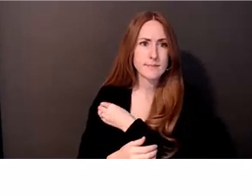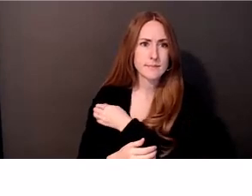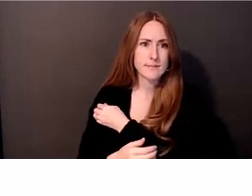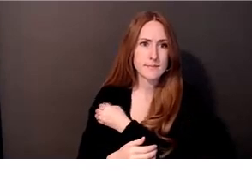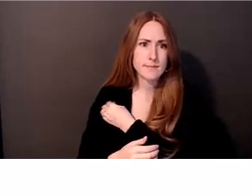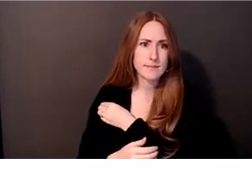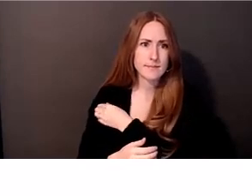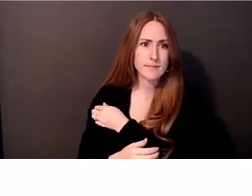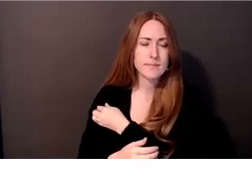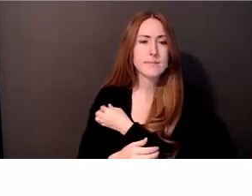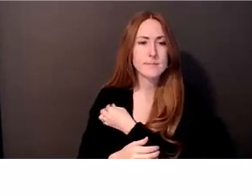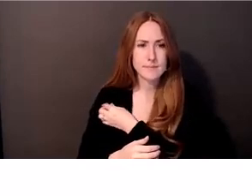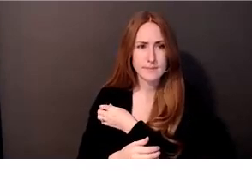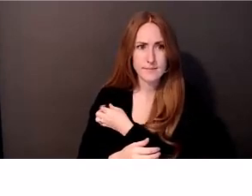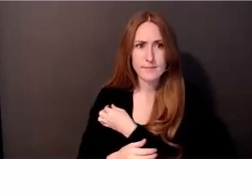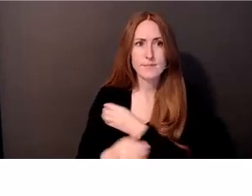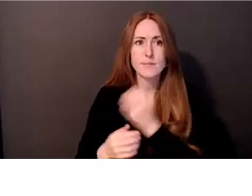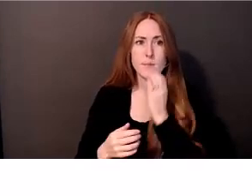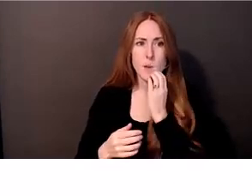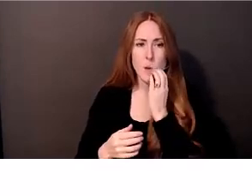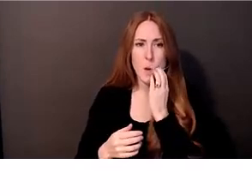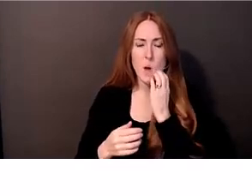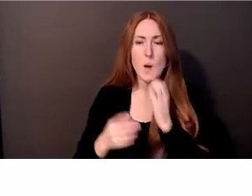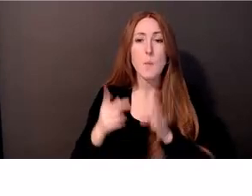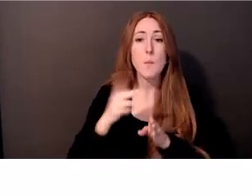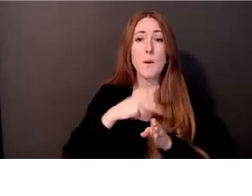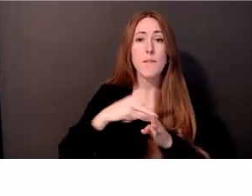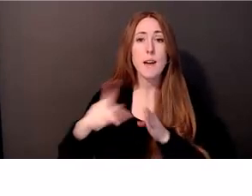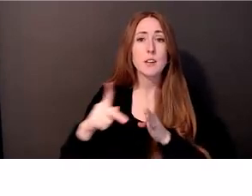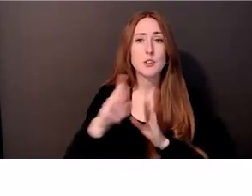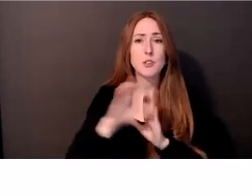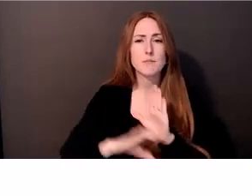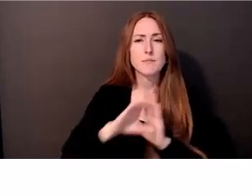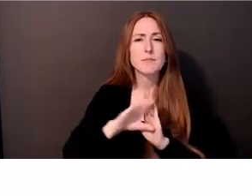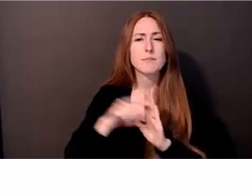ask a question in that in your opinion, what